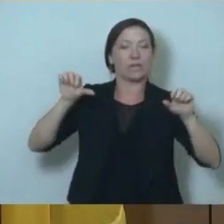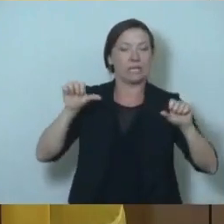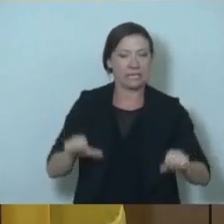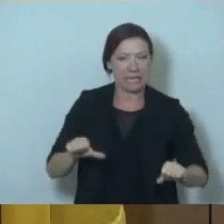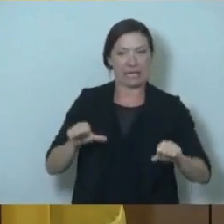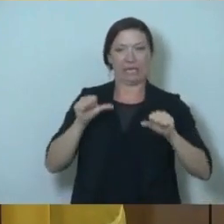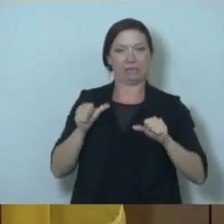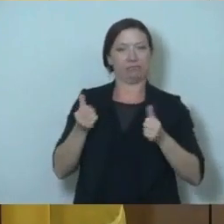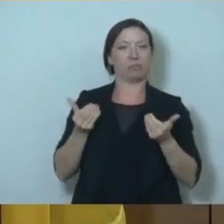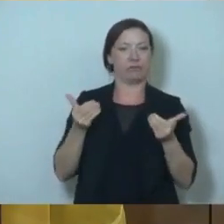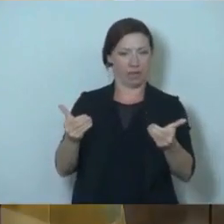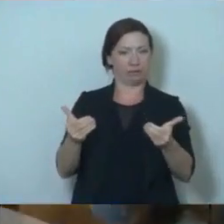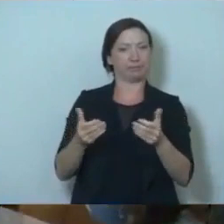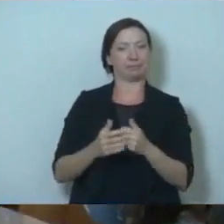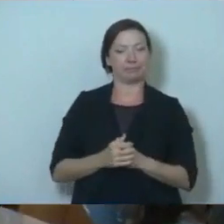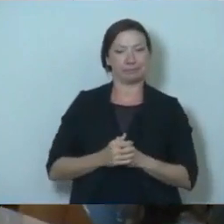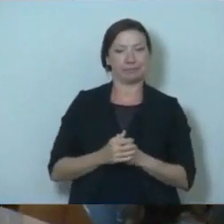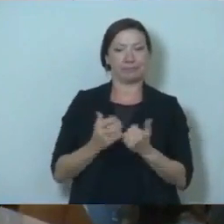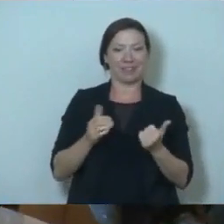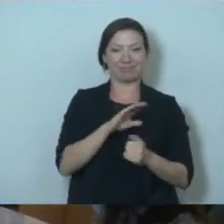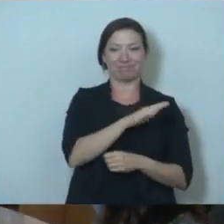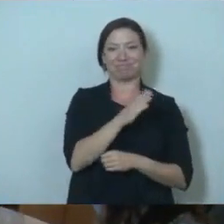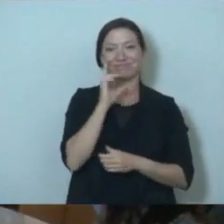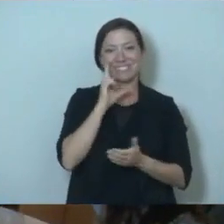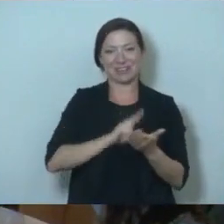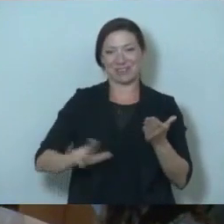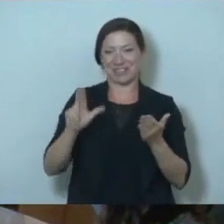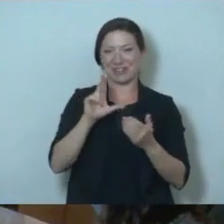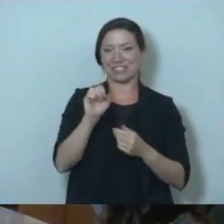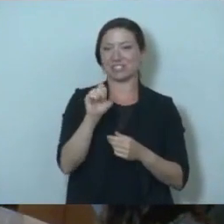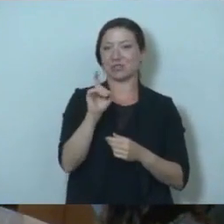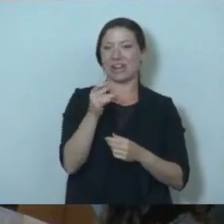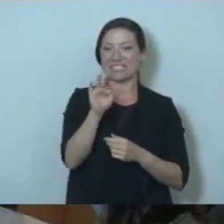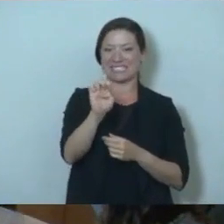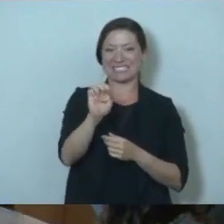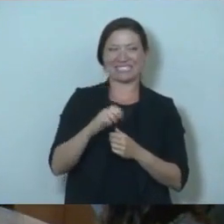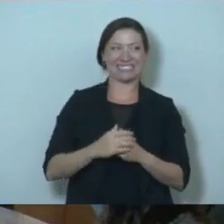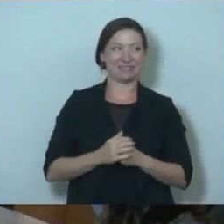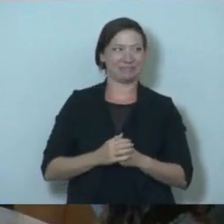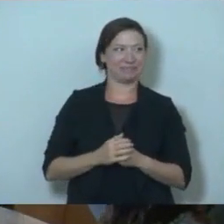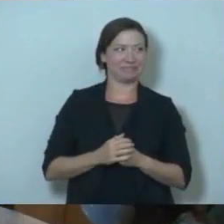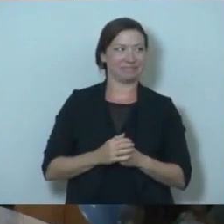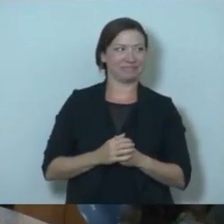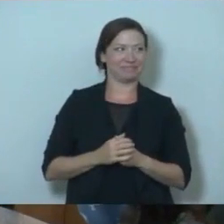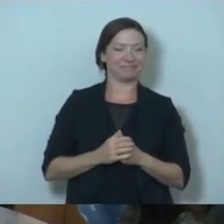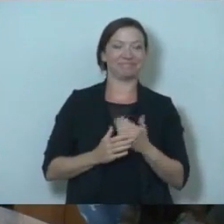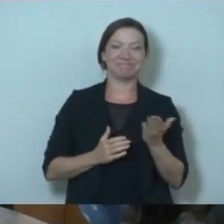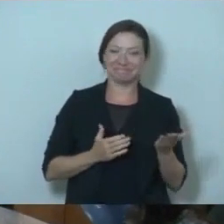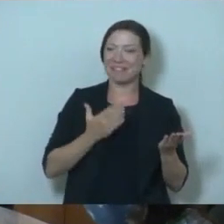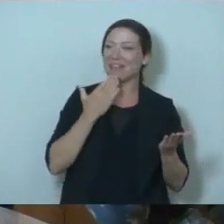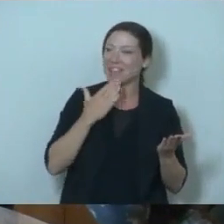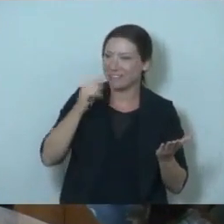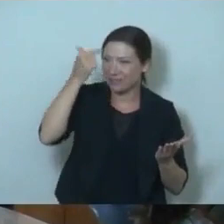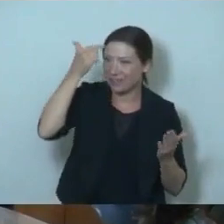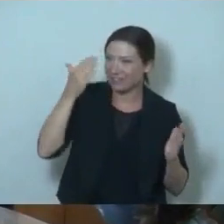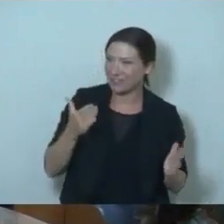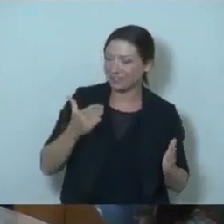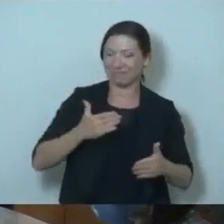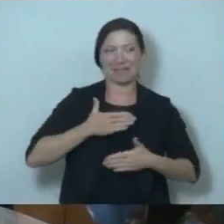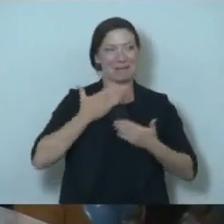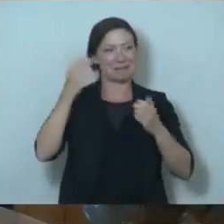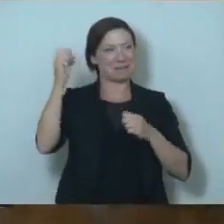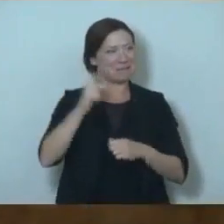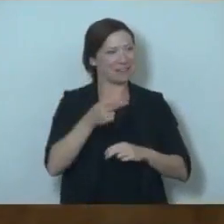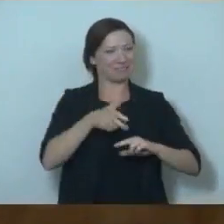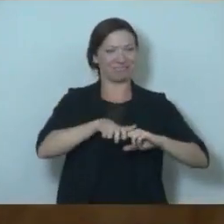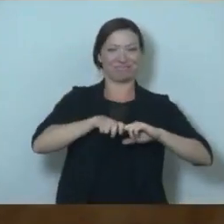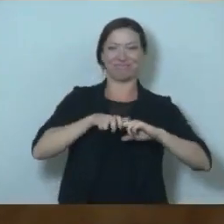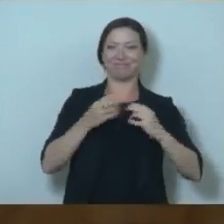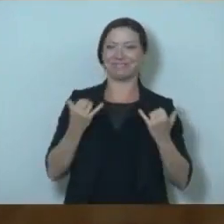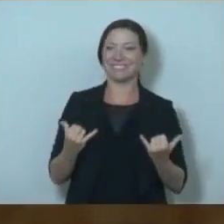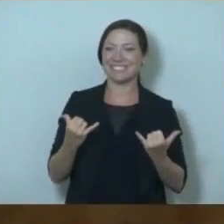OFFING WE NEED FOR THAT TESTING WILL BE MAINTAINED ALL RIGHT.